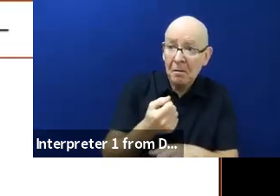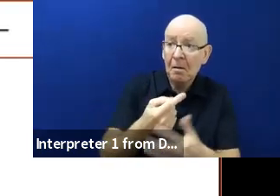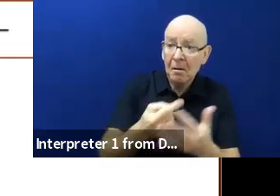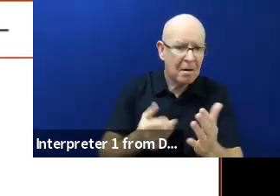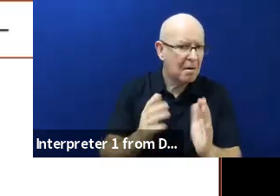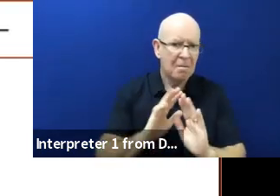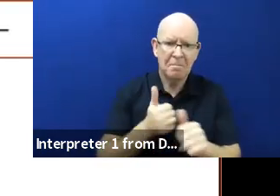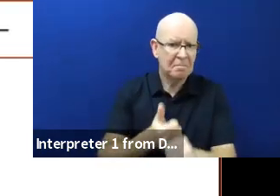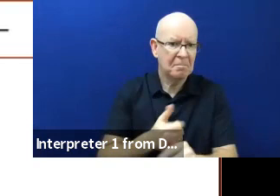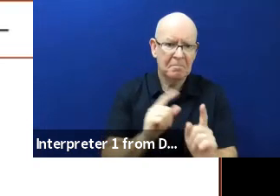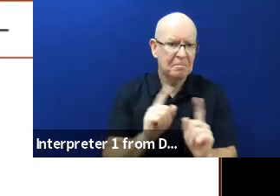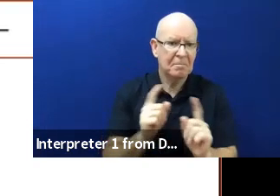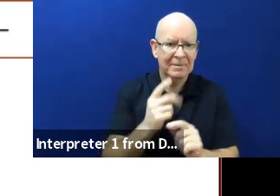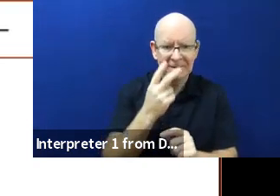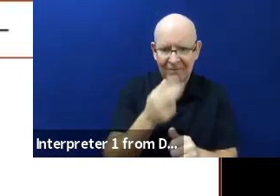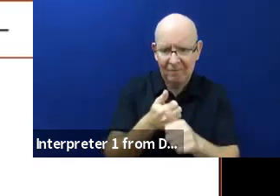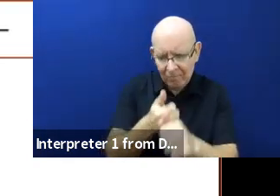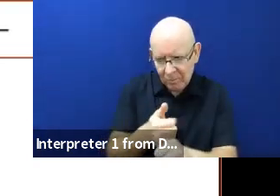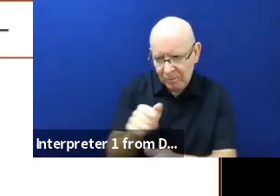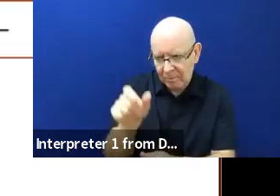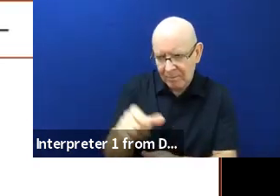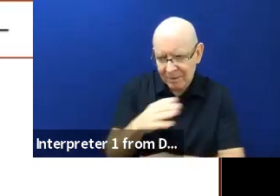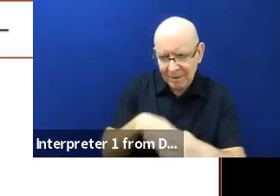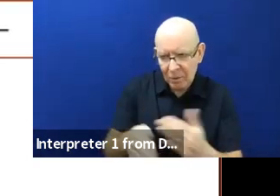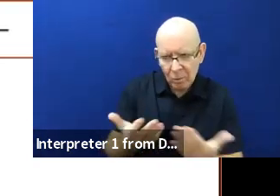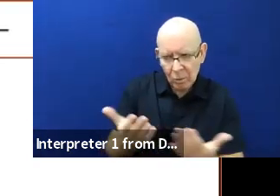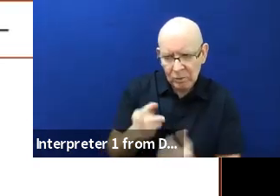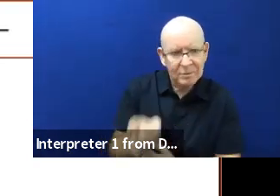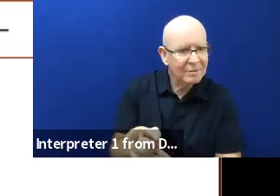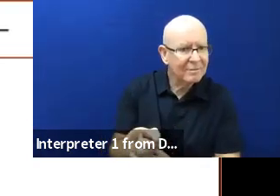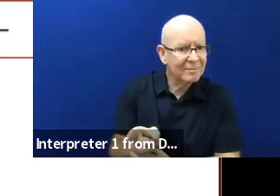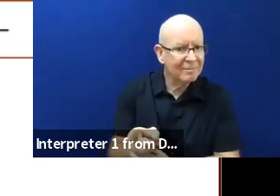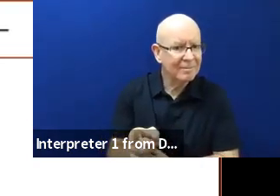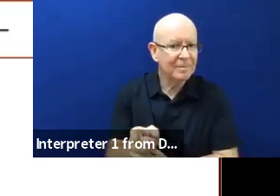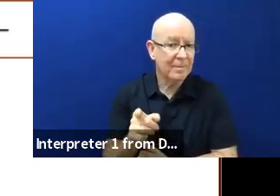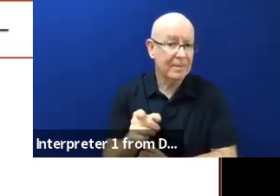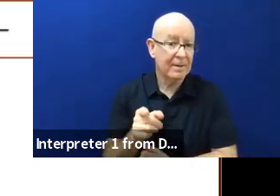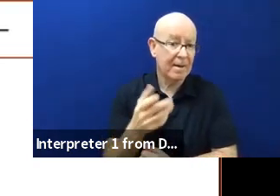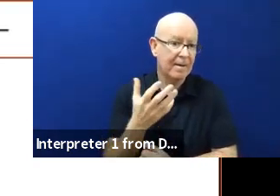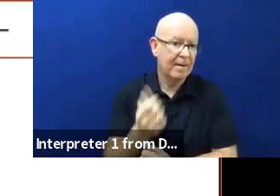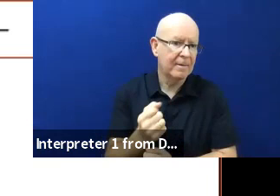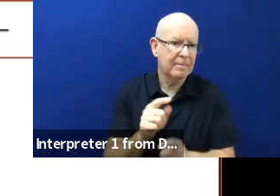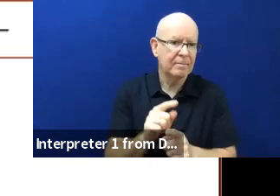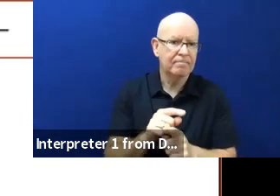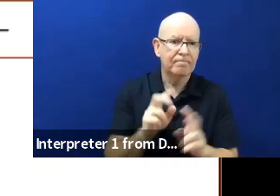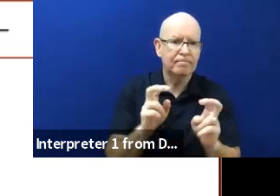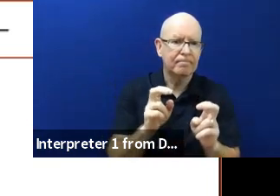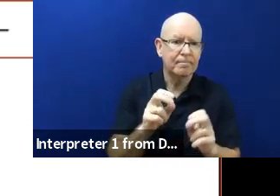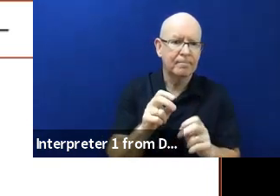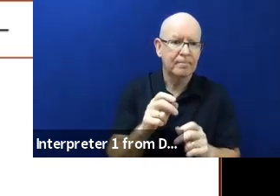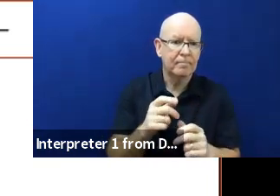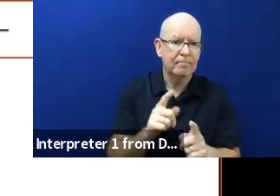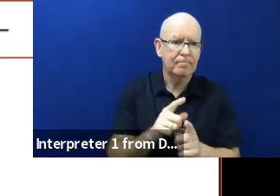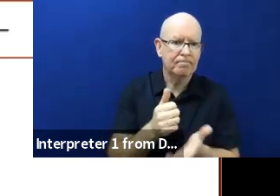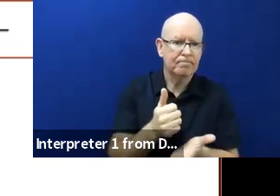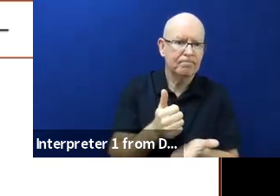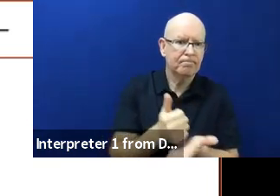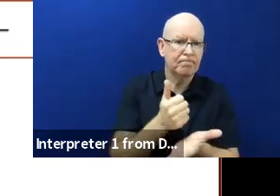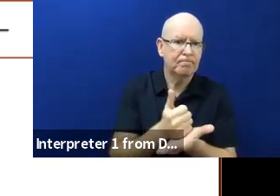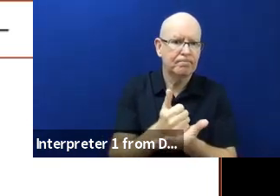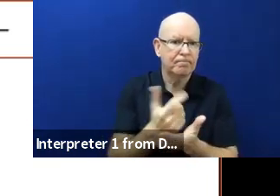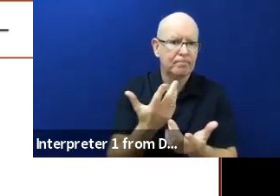the country employs, but the principle of a universal disability allowance was